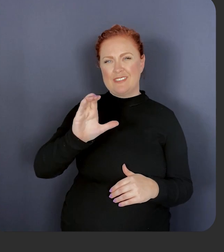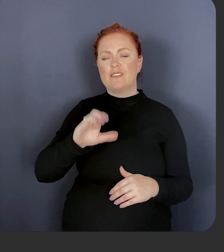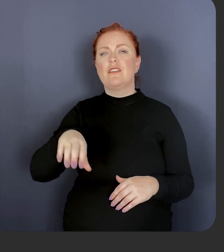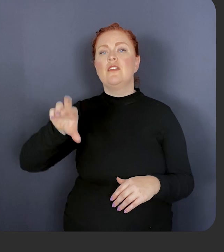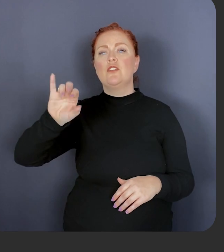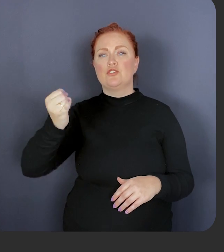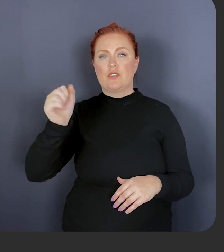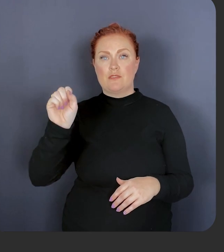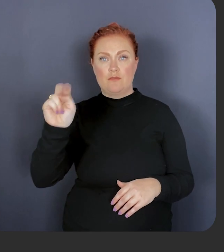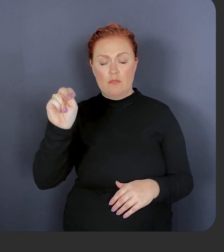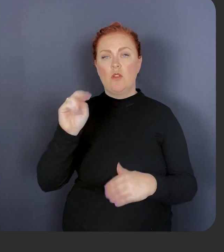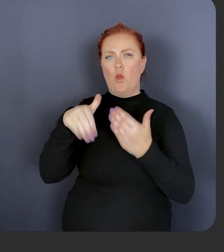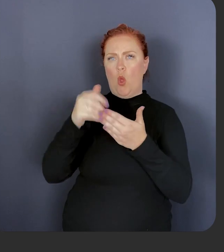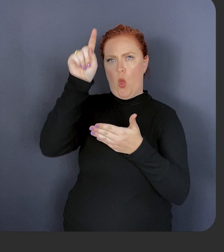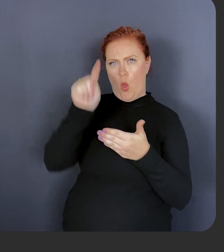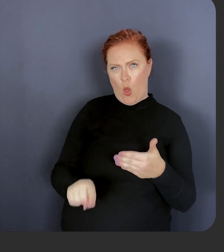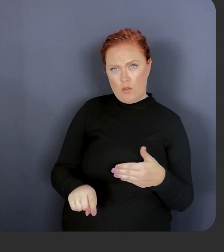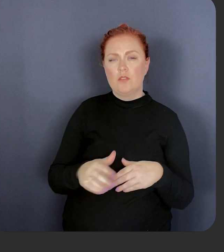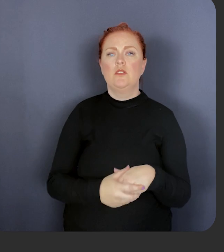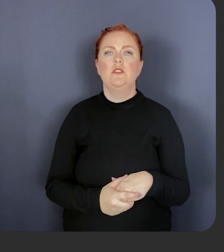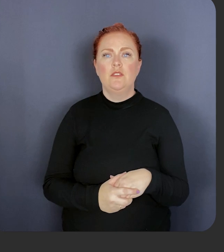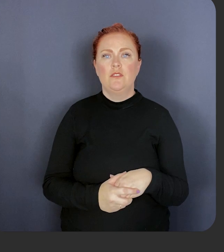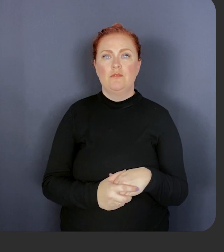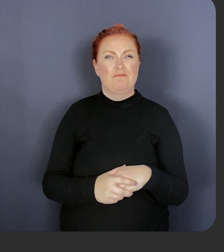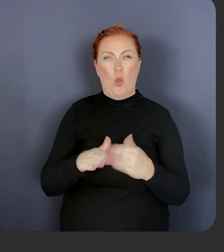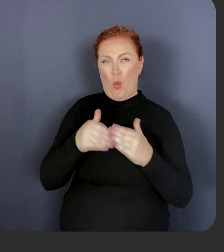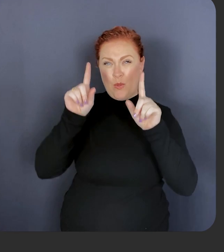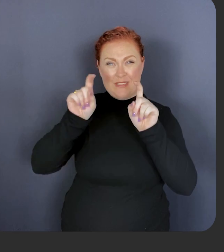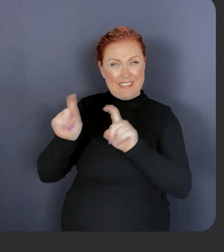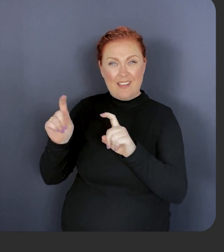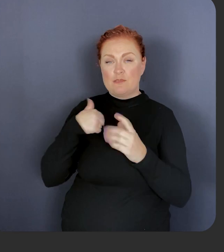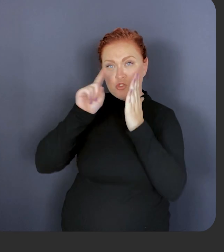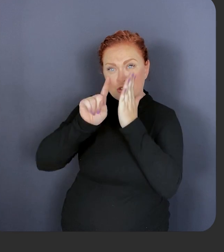this is going to be all of the eslint tests that I am checking for.